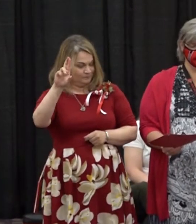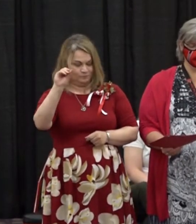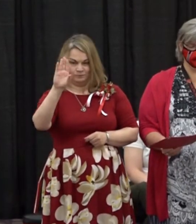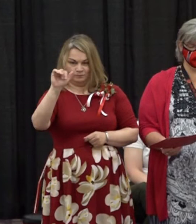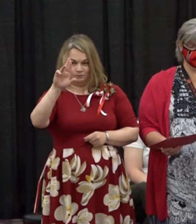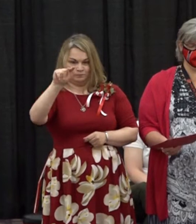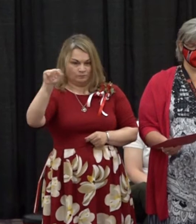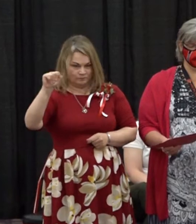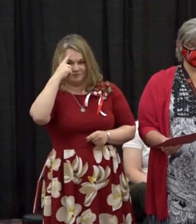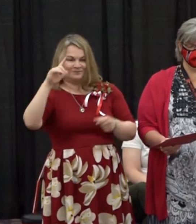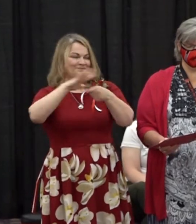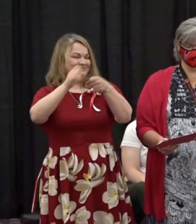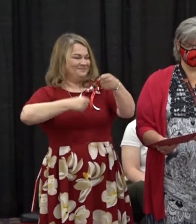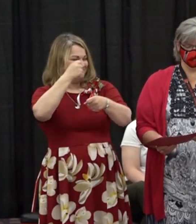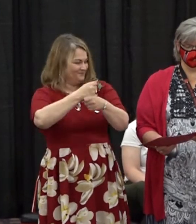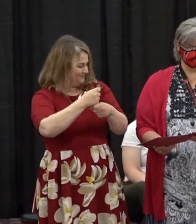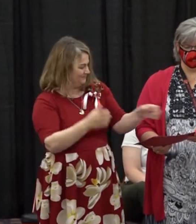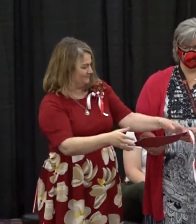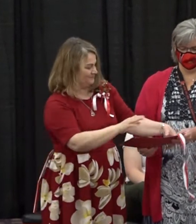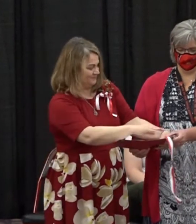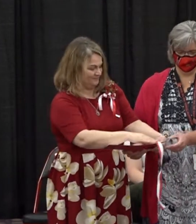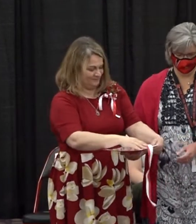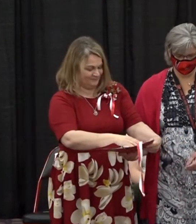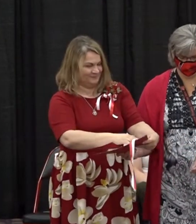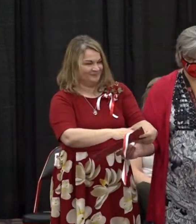Amber Robarts, another full year.